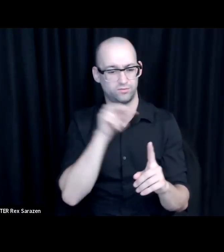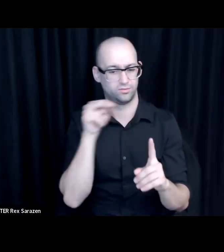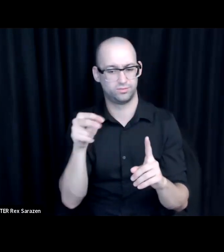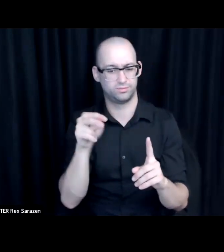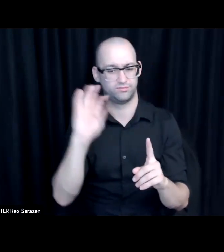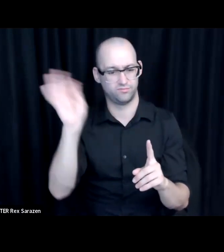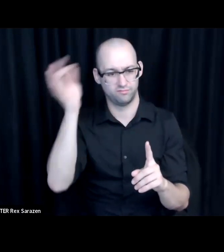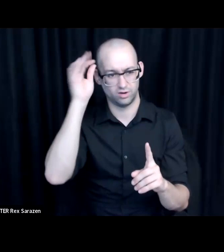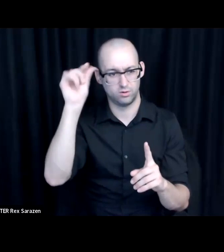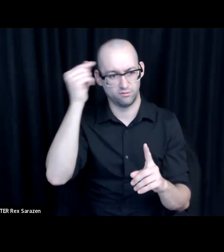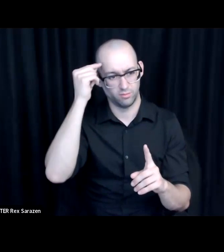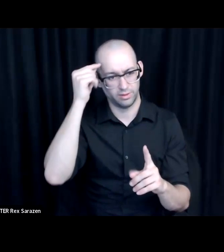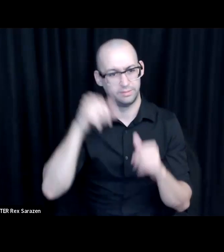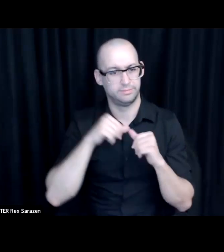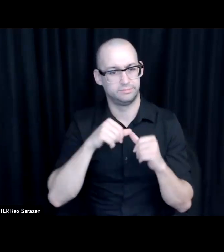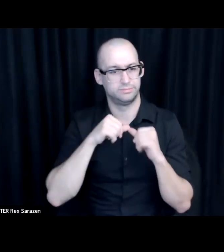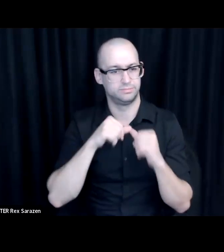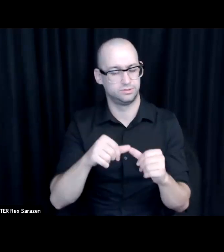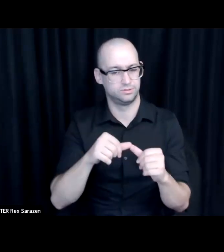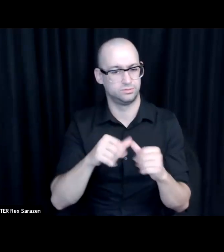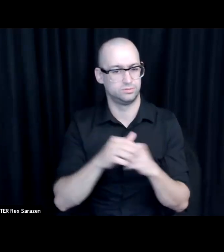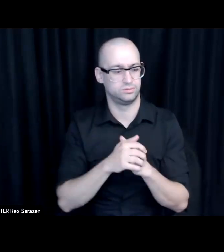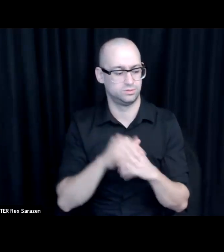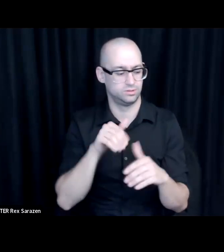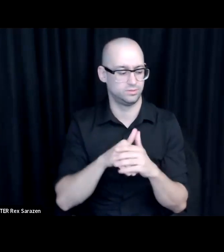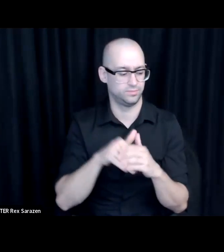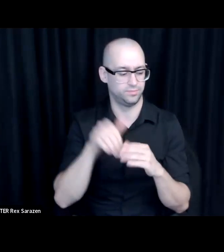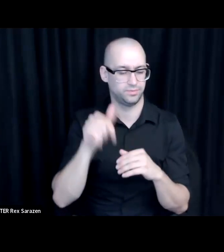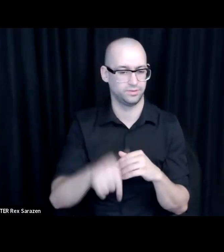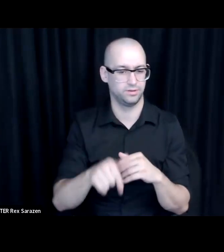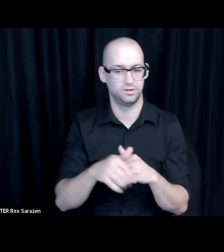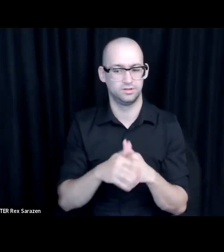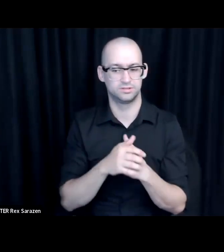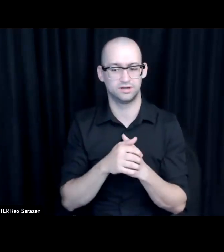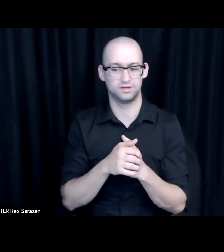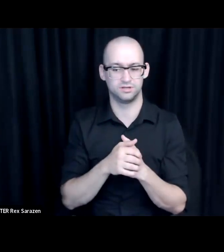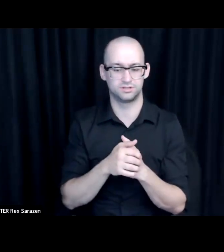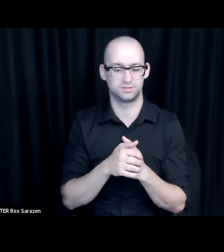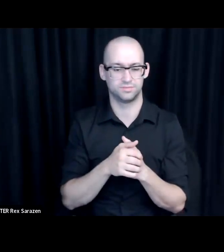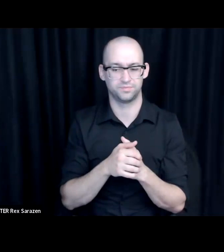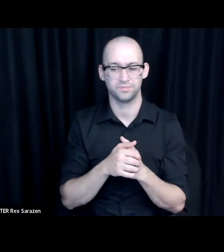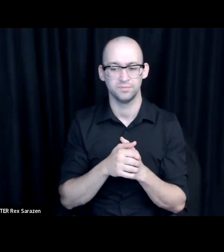government can continue in this period of enormous funding to support Tribes like yours?